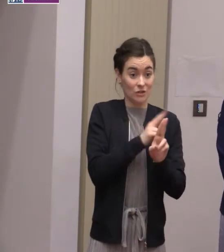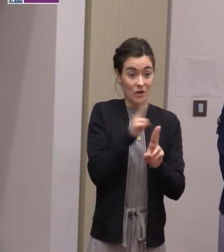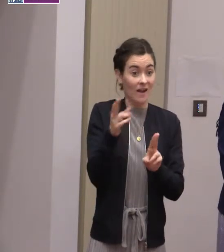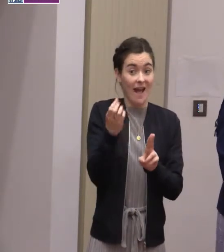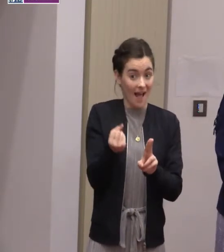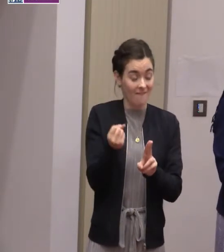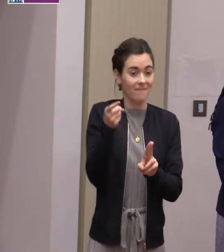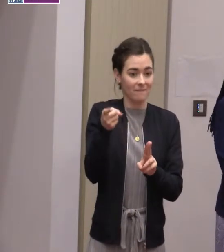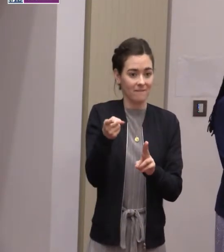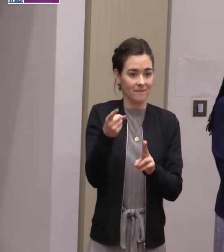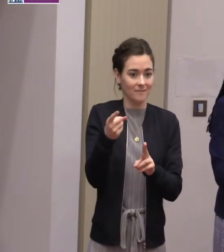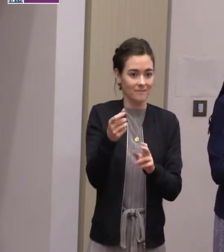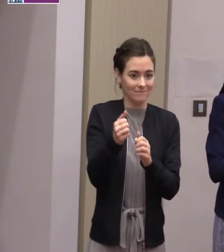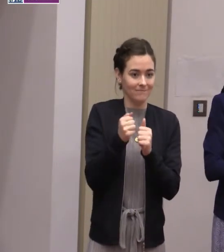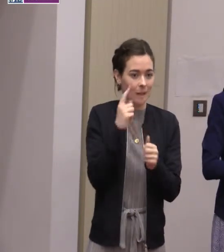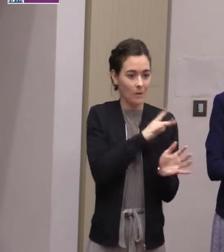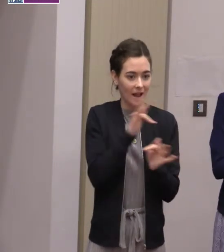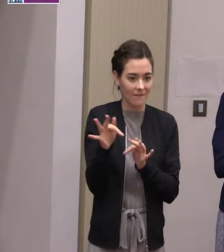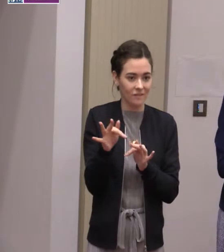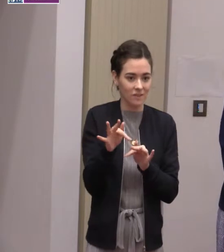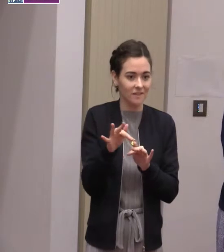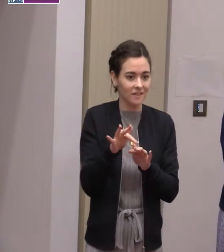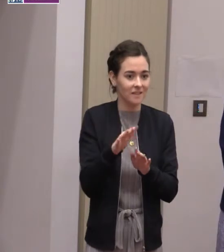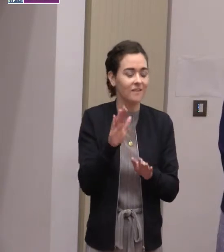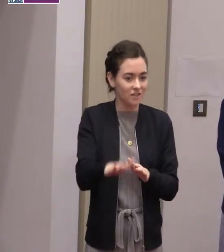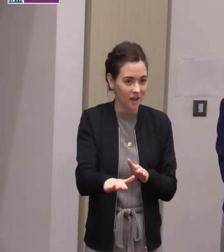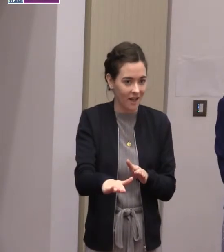So her plea is accordingly rejected.